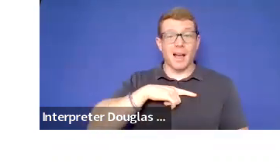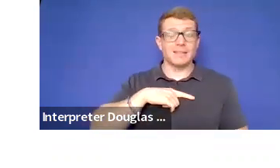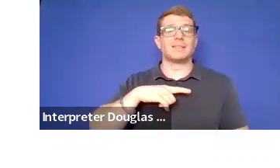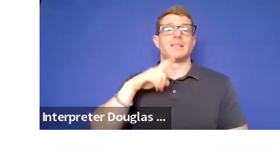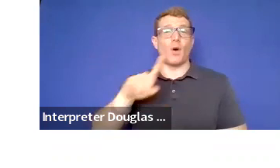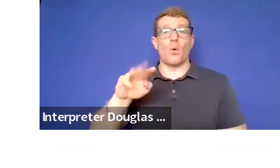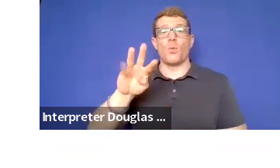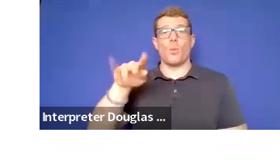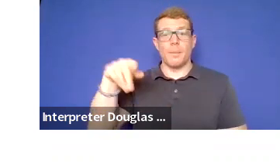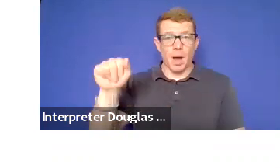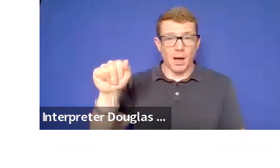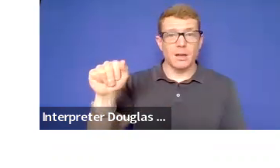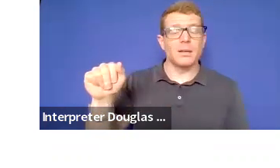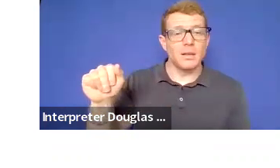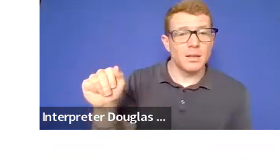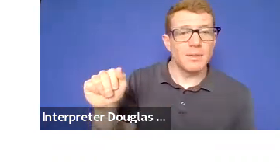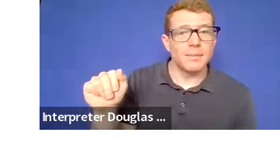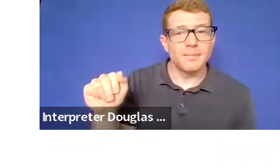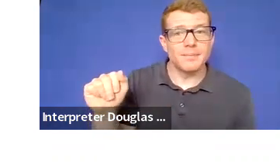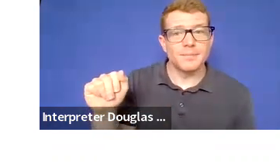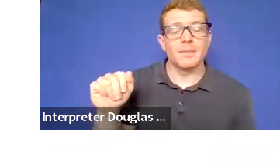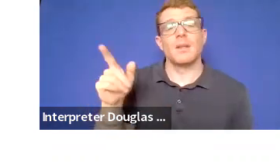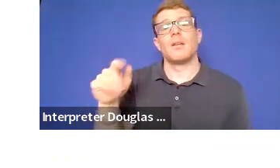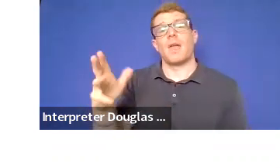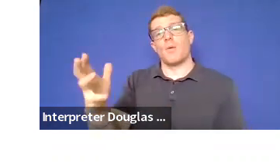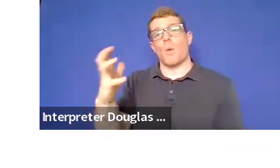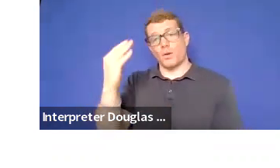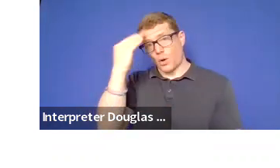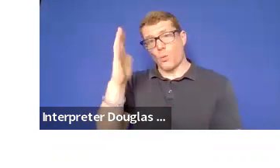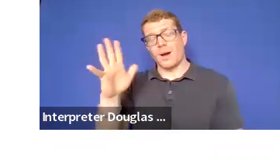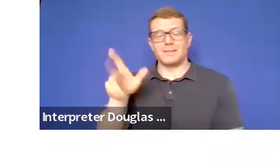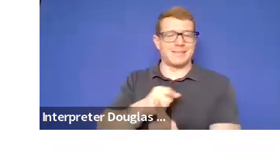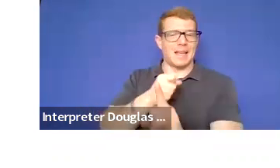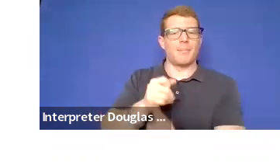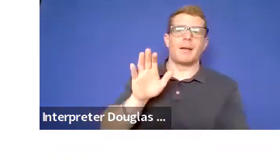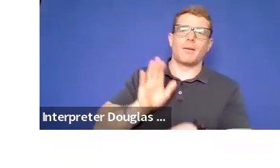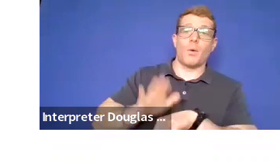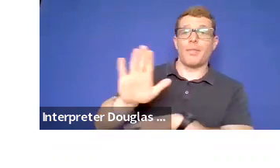They do want to know what what is the impact on their benefits? A lot of people want to know. They say,